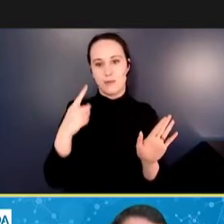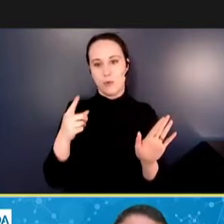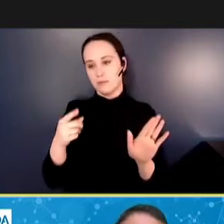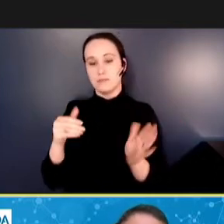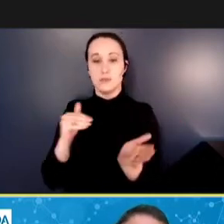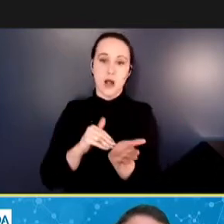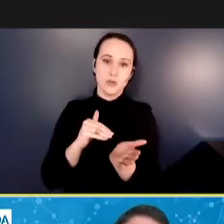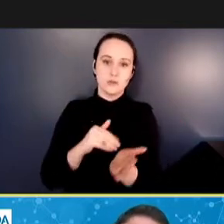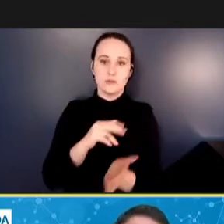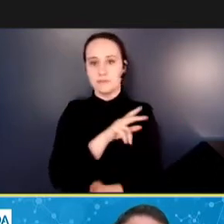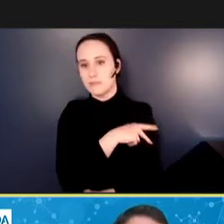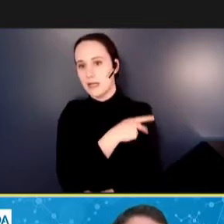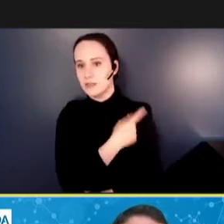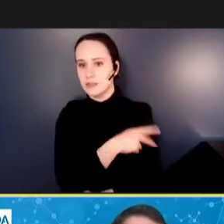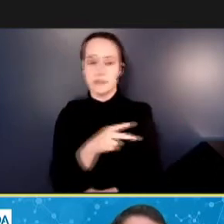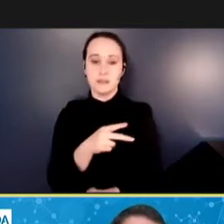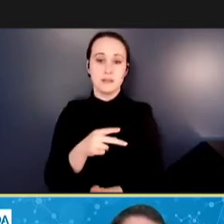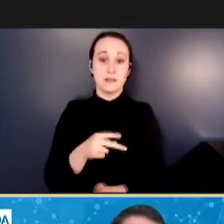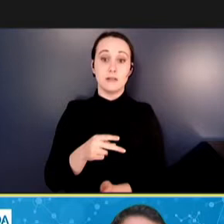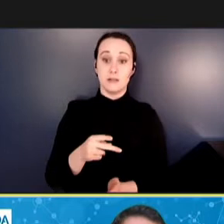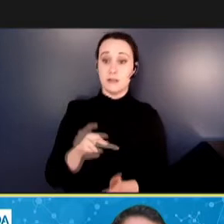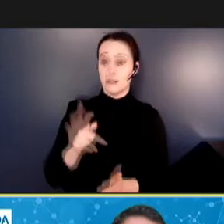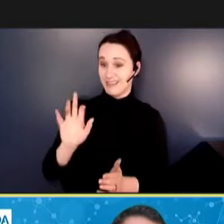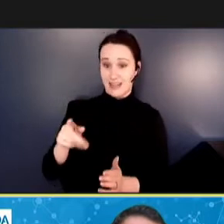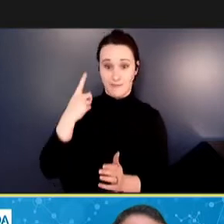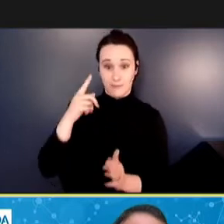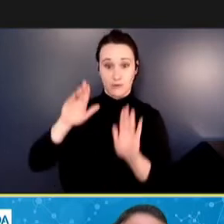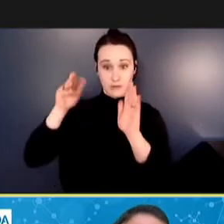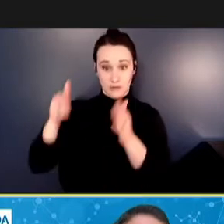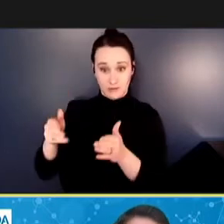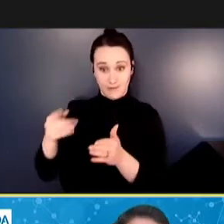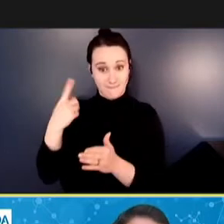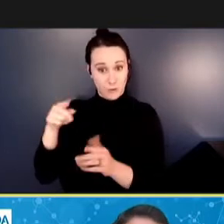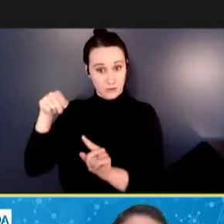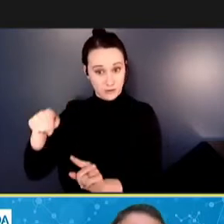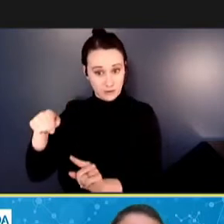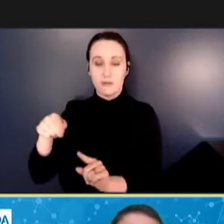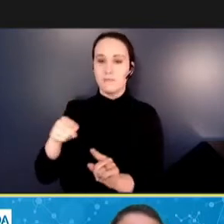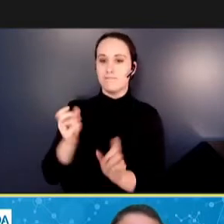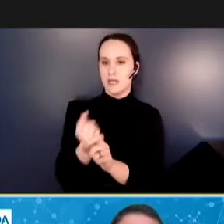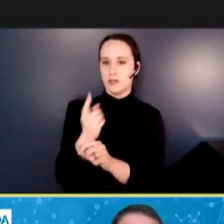for whom the algorithm had direct impacts. And now having all this data on individuals now